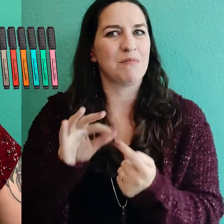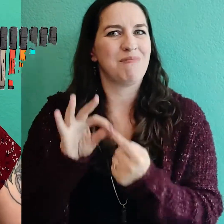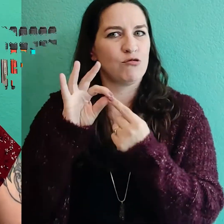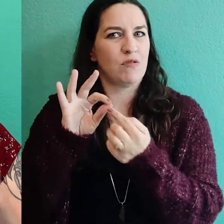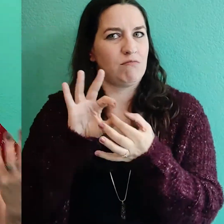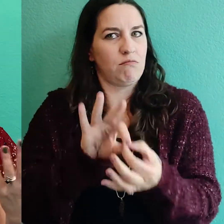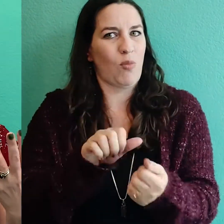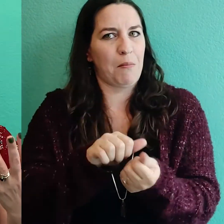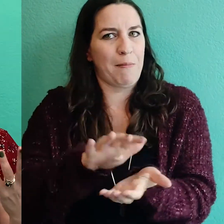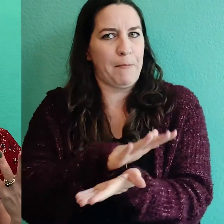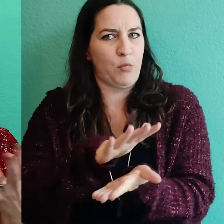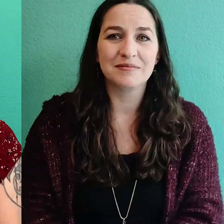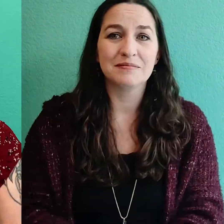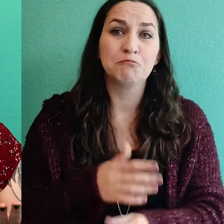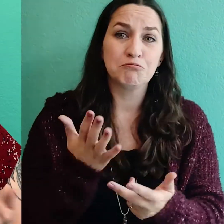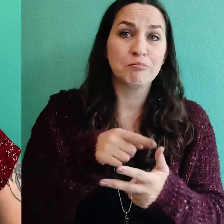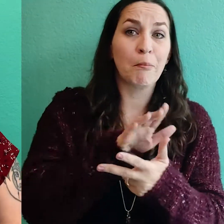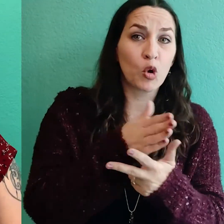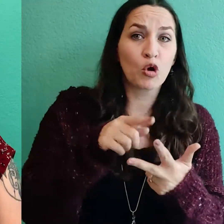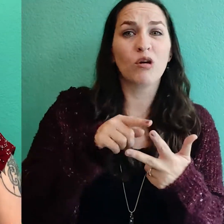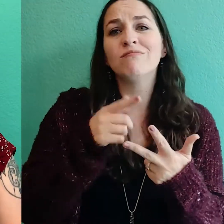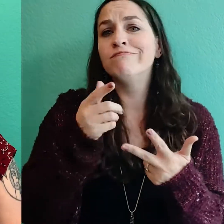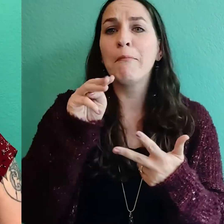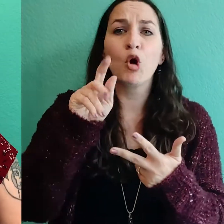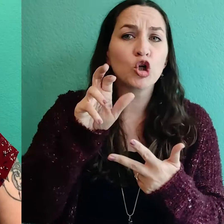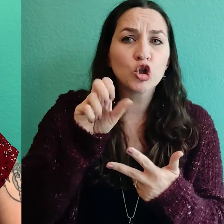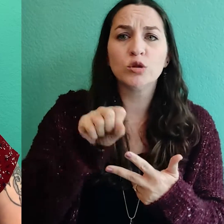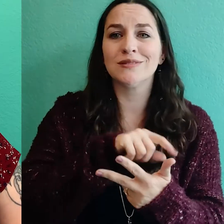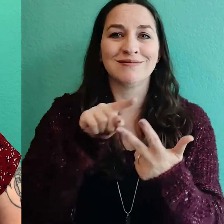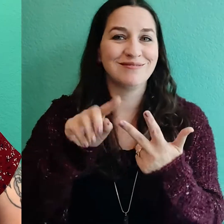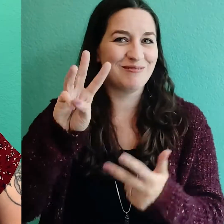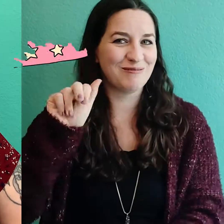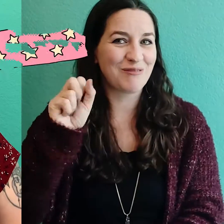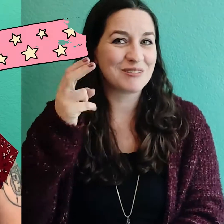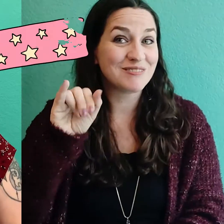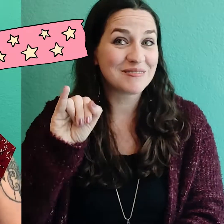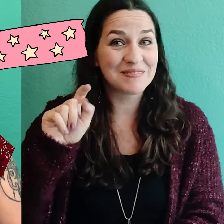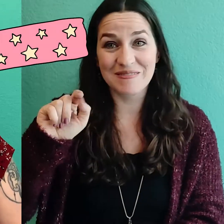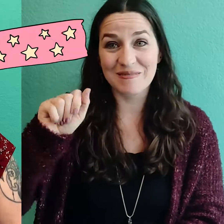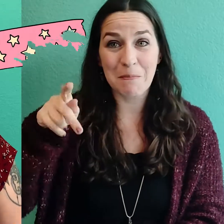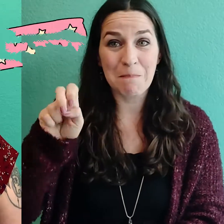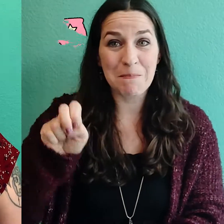through, but it doesn't have to be. And then the third thing that I think is a staple for journaling is washi tape.